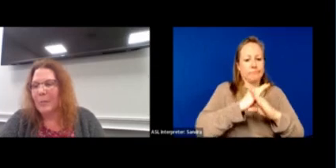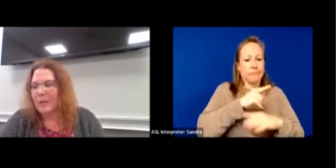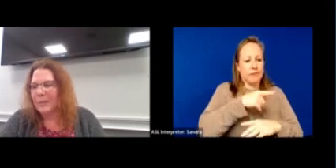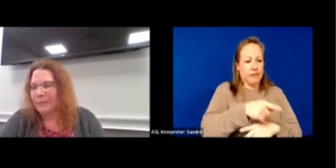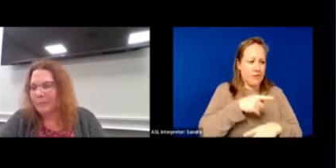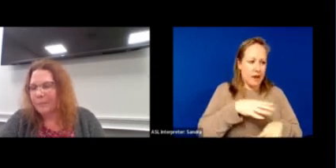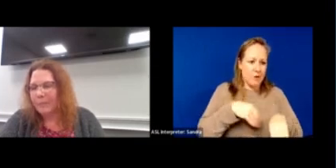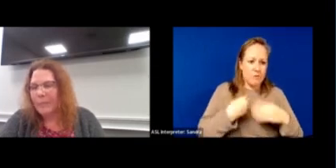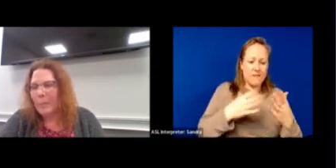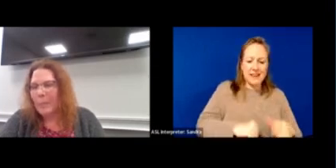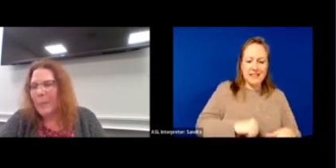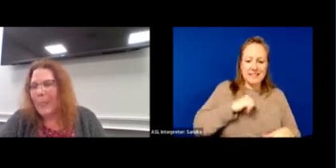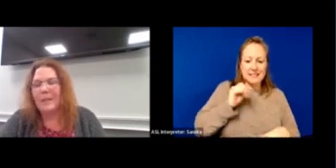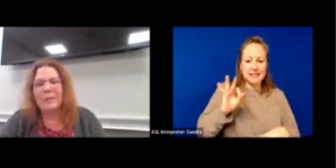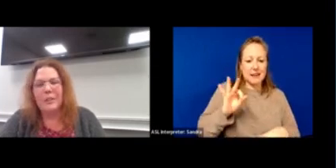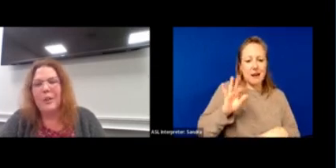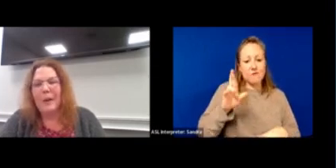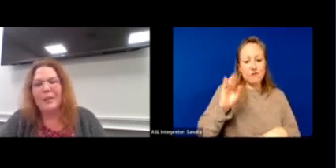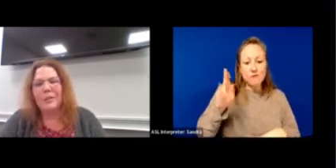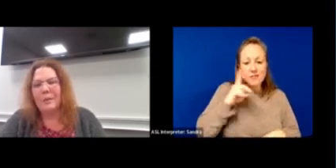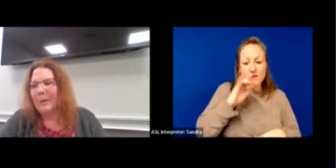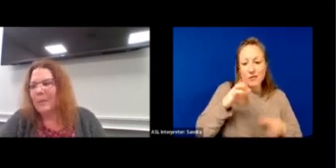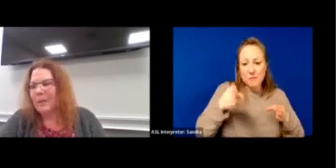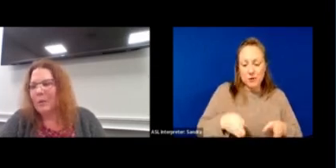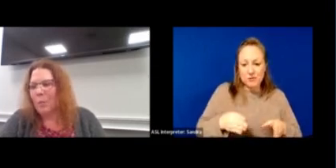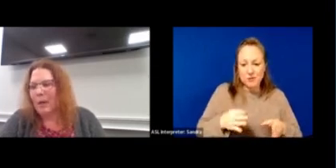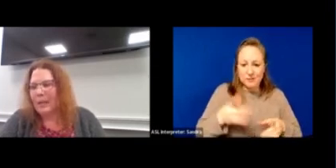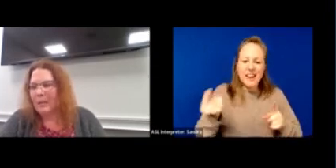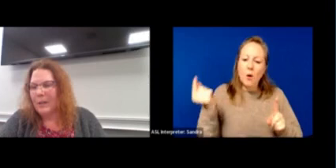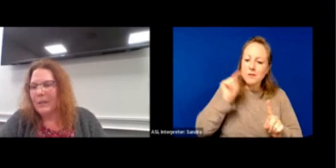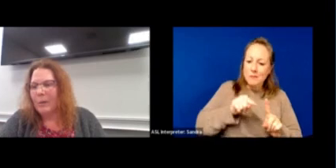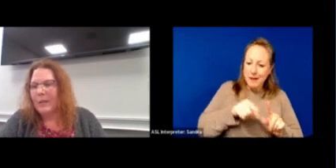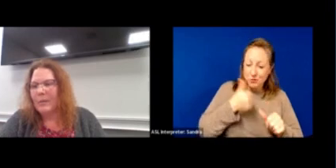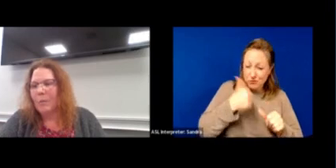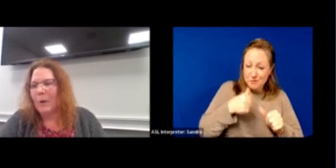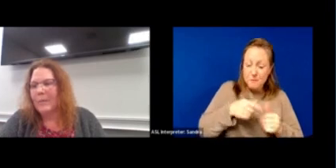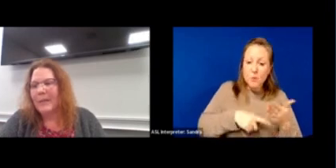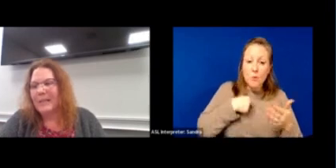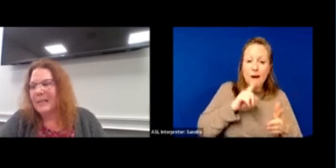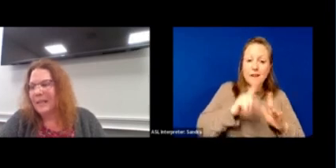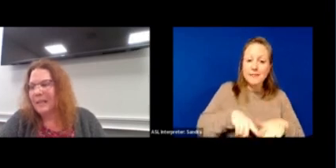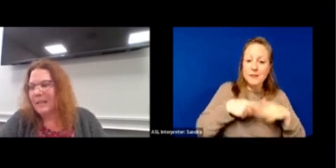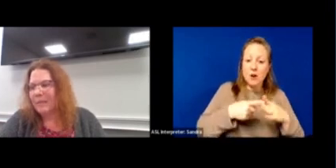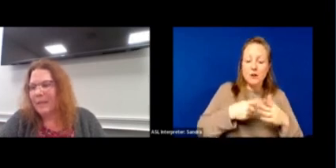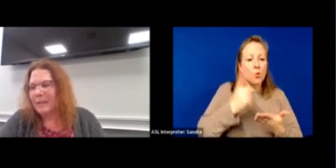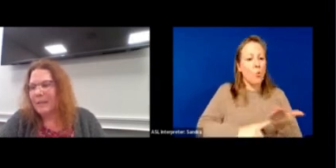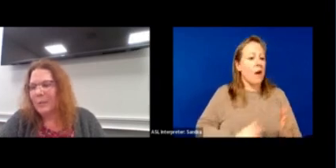the person. And or just go back to remember what I started with what impedes dignity of risk.